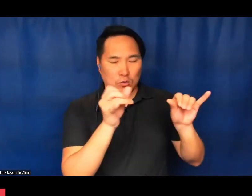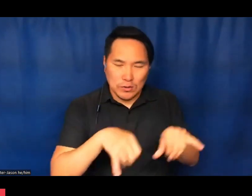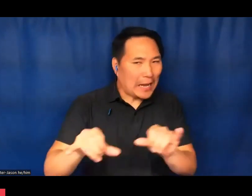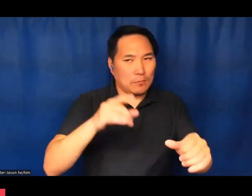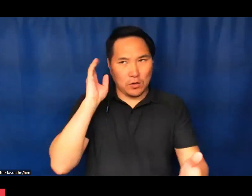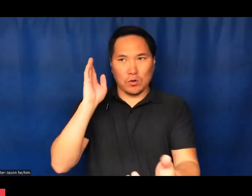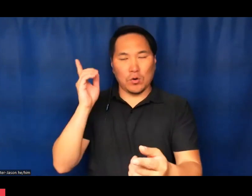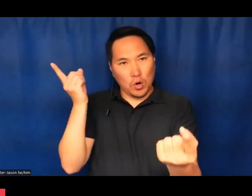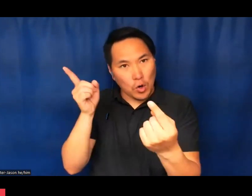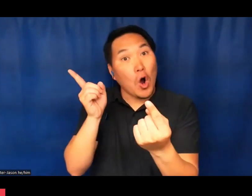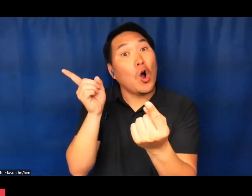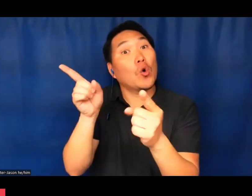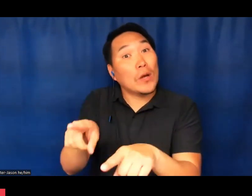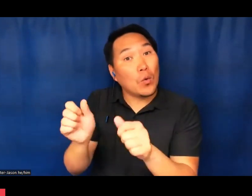They said this is not a close case.